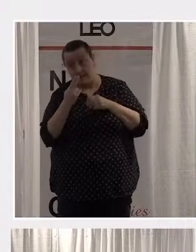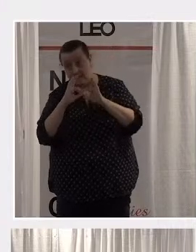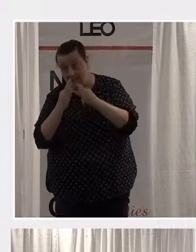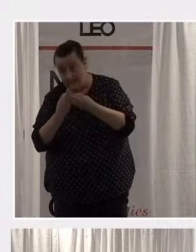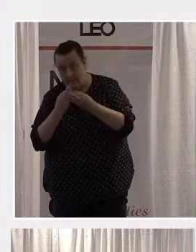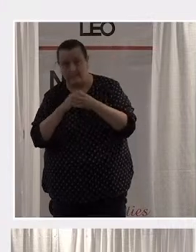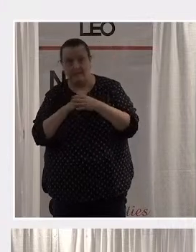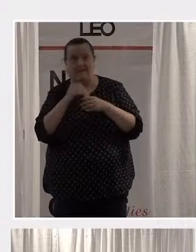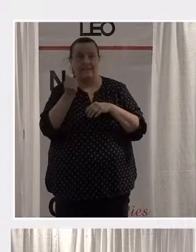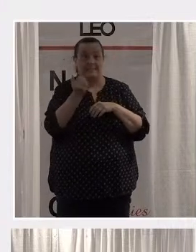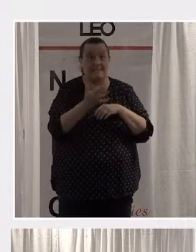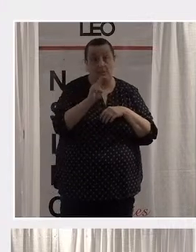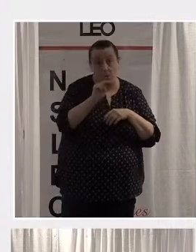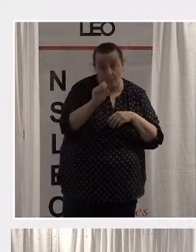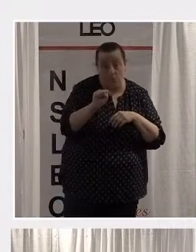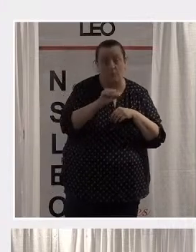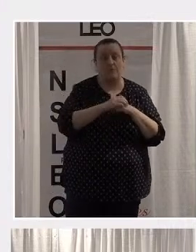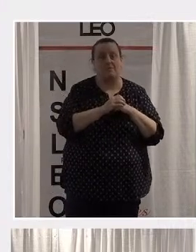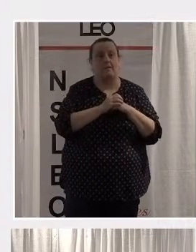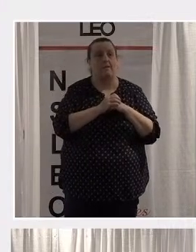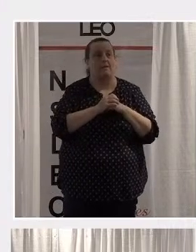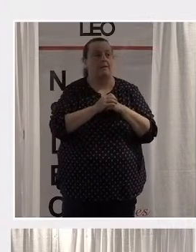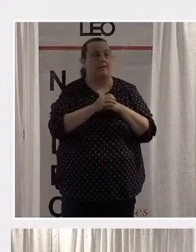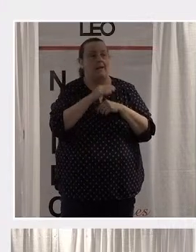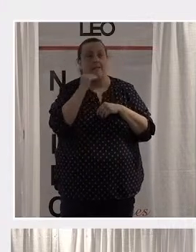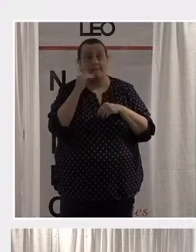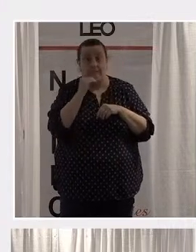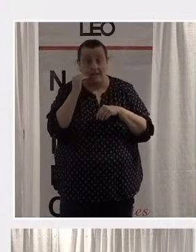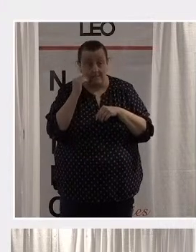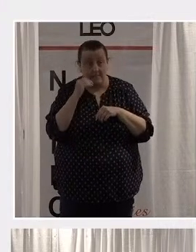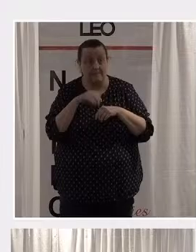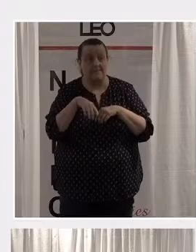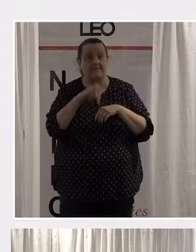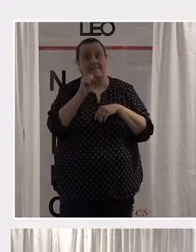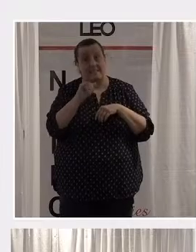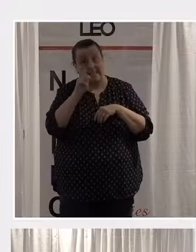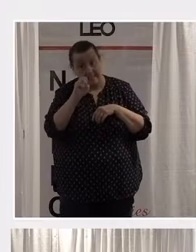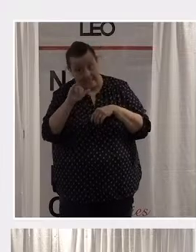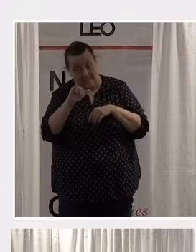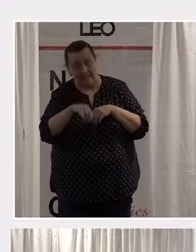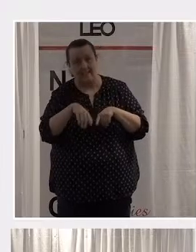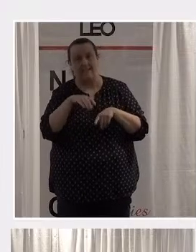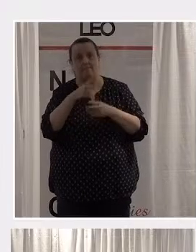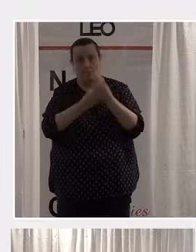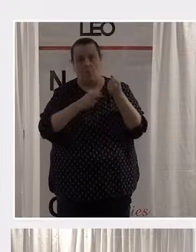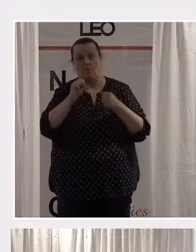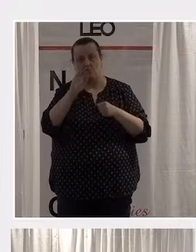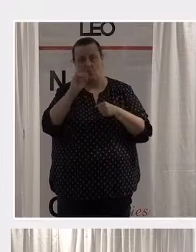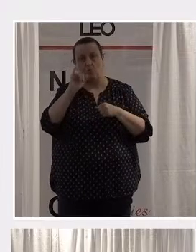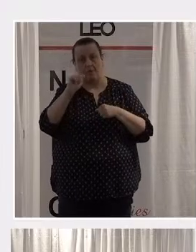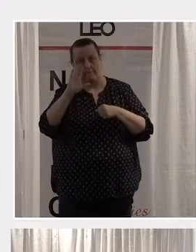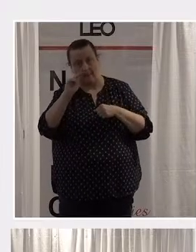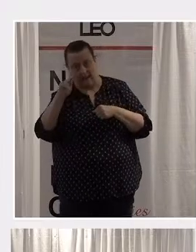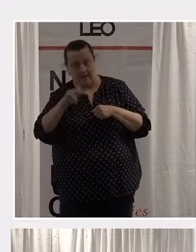CASINO NOVA SCOTIA, HALIFAX AND SYDNEY, SCOTIABANK, GOLF NOVA SCOTIA,